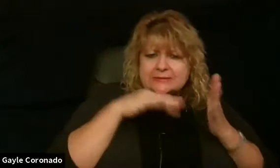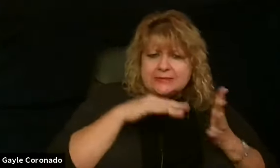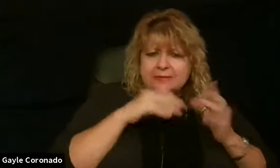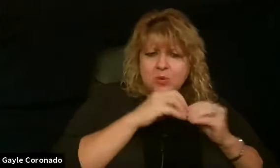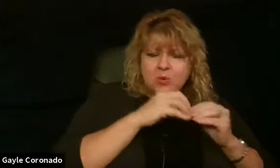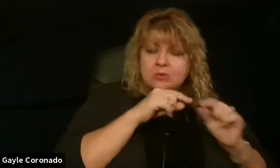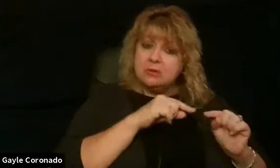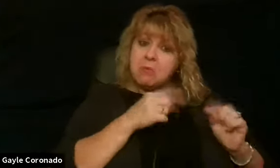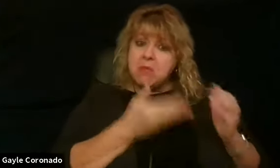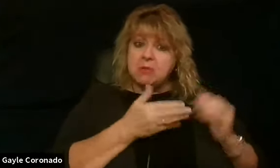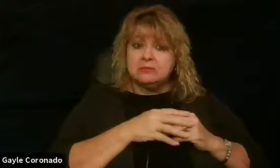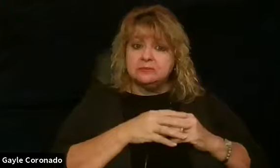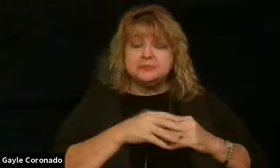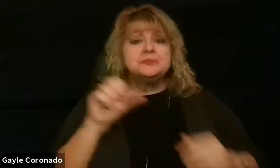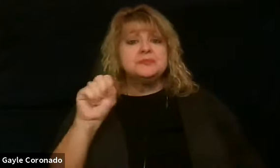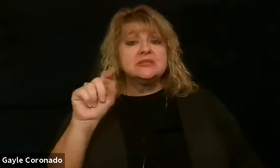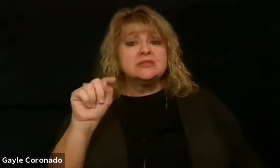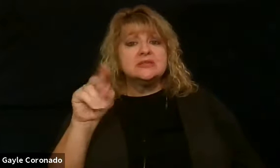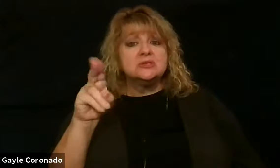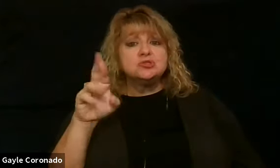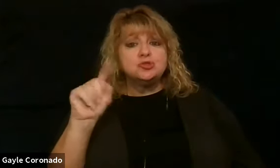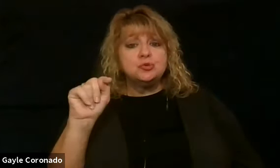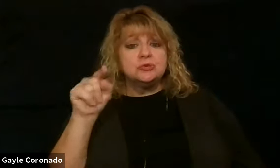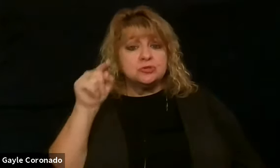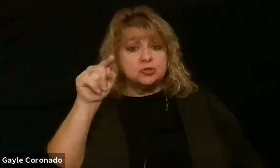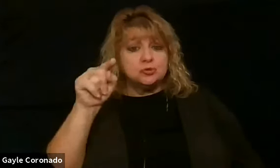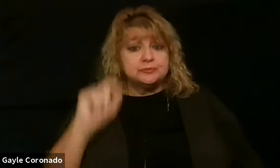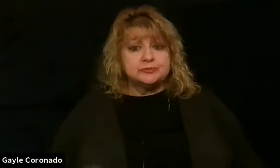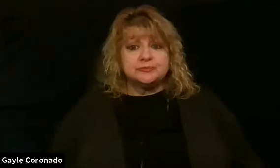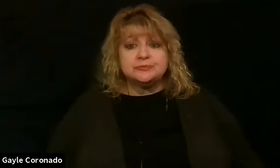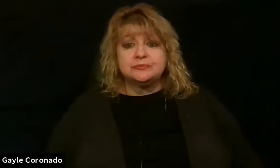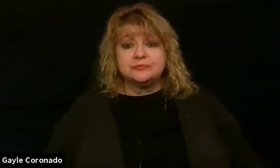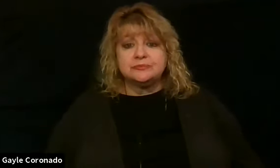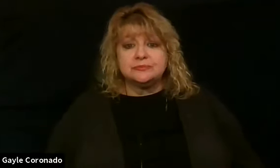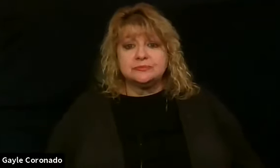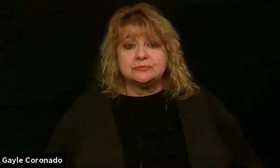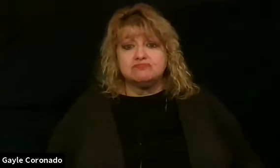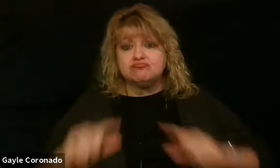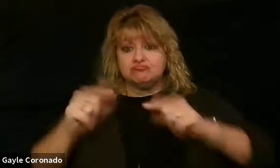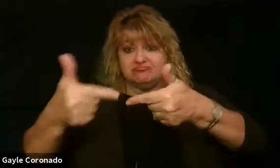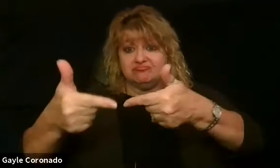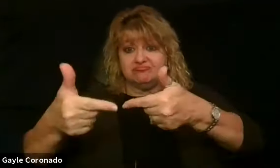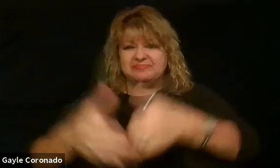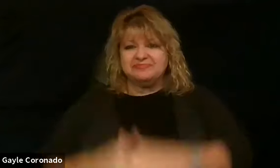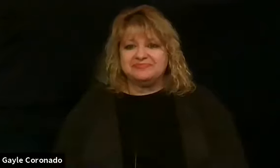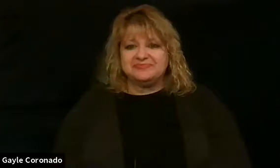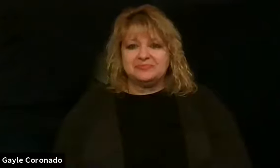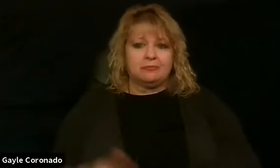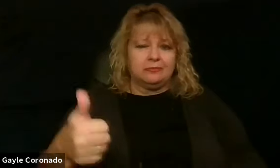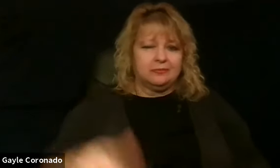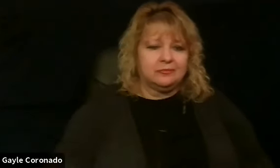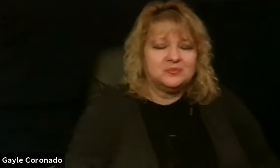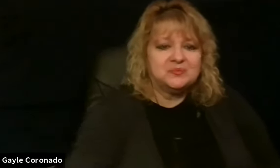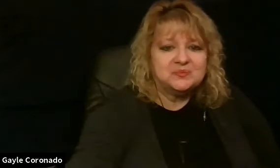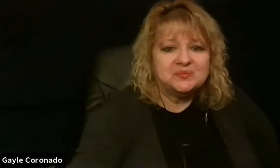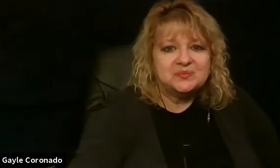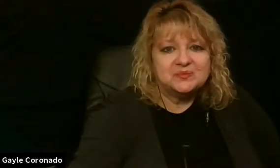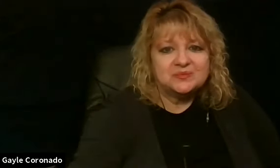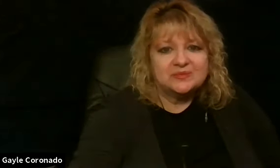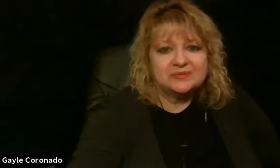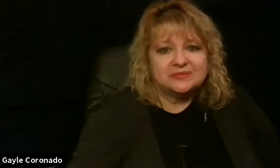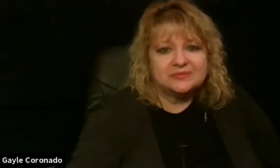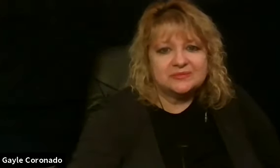What about you.